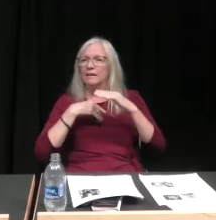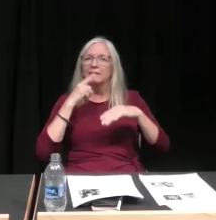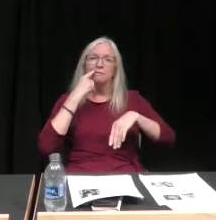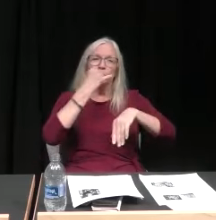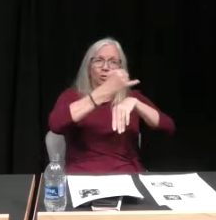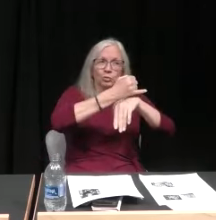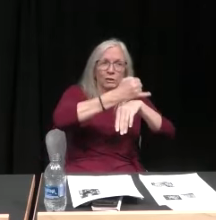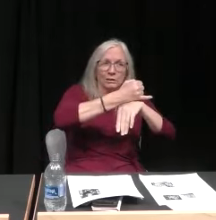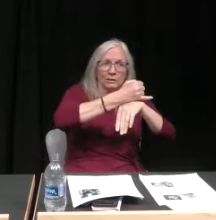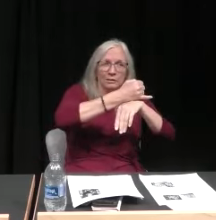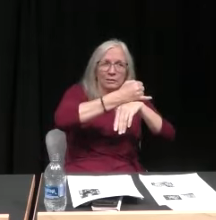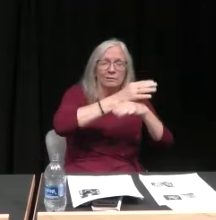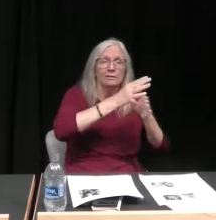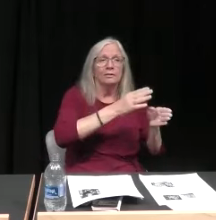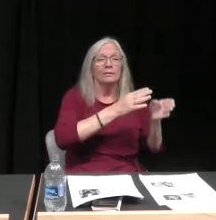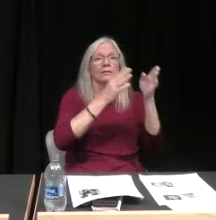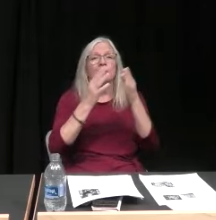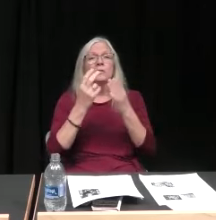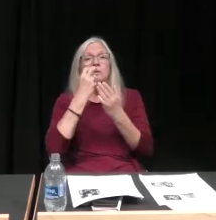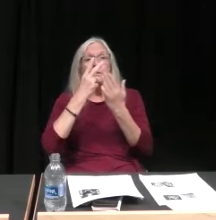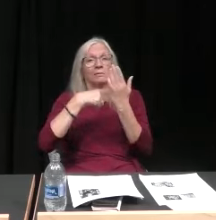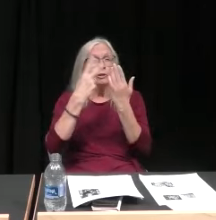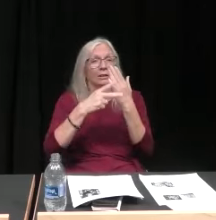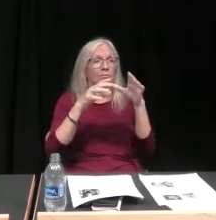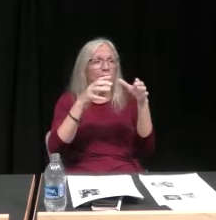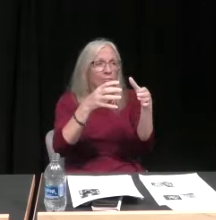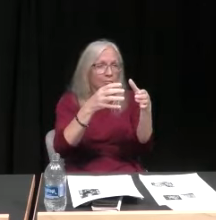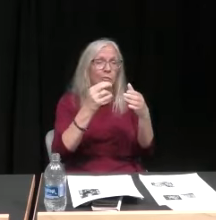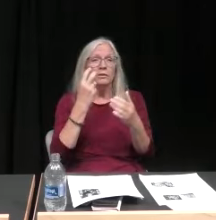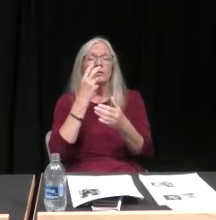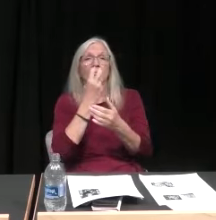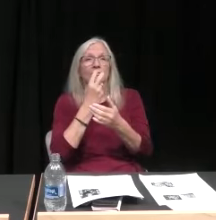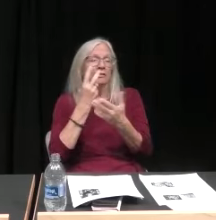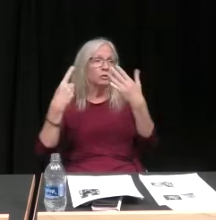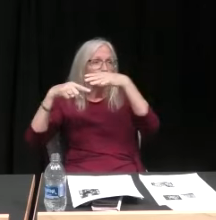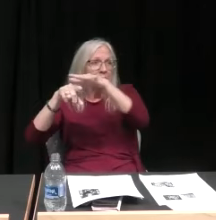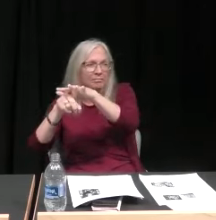about the variety of backgrounds with different schools and schools being a really important part